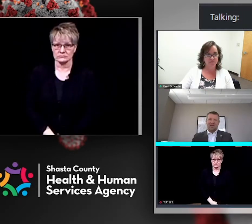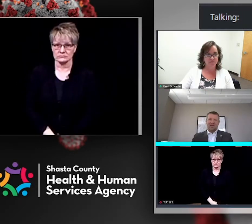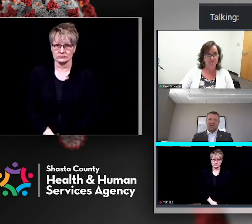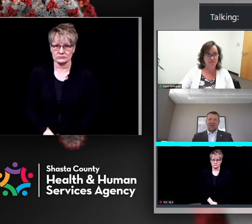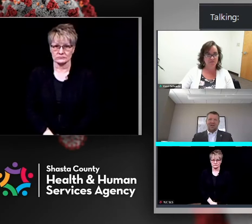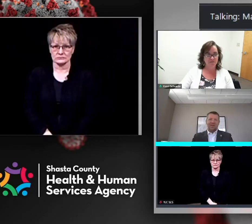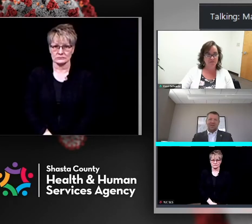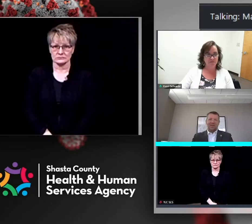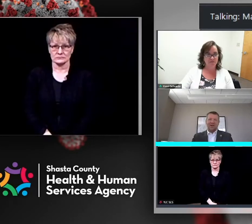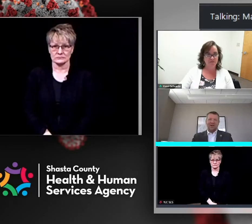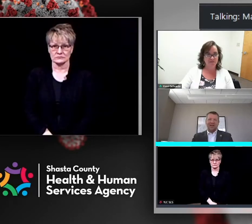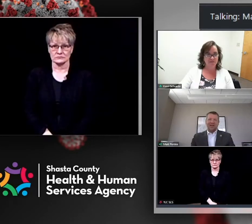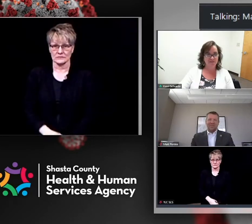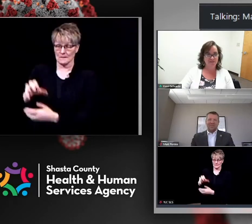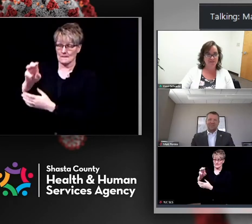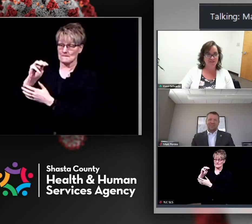Nothing this morning? Thank you. Okay.